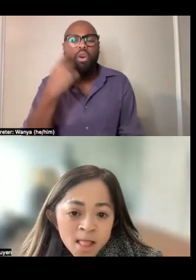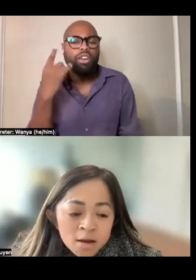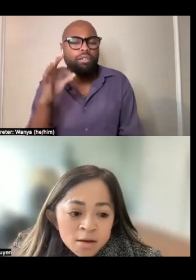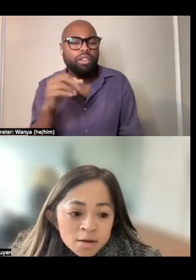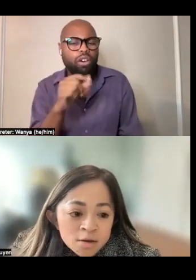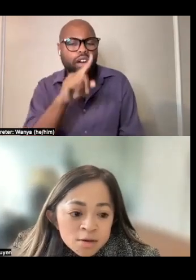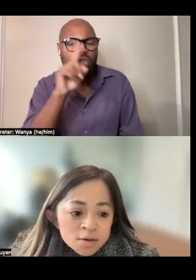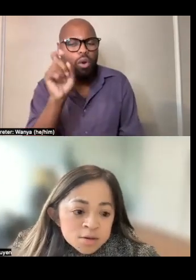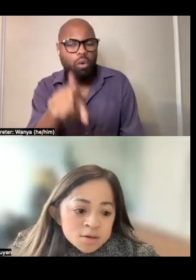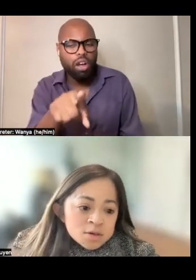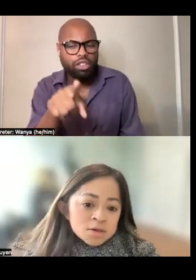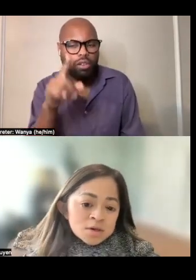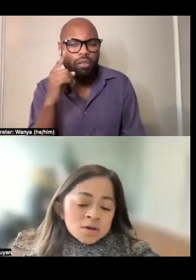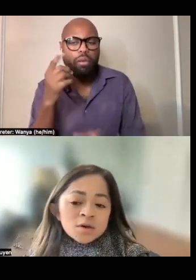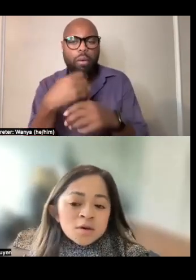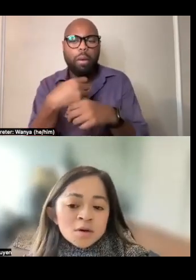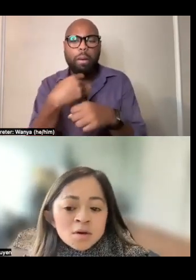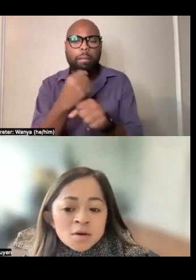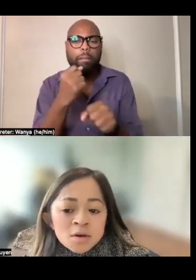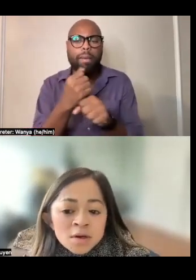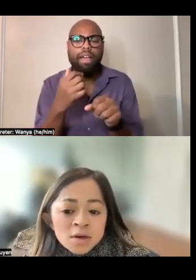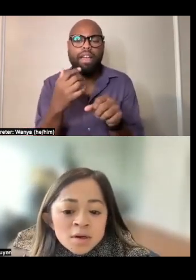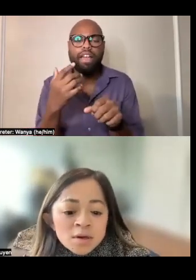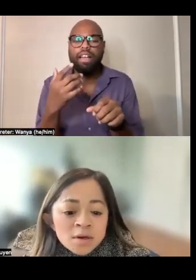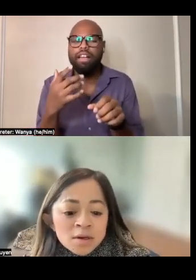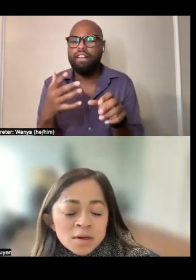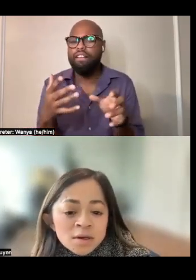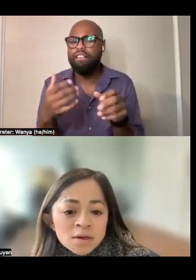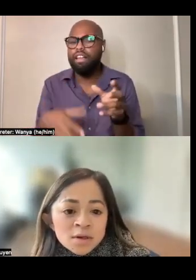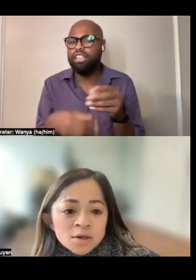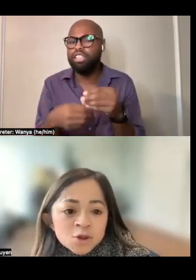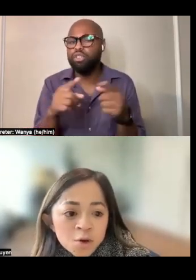a quick addition to Mike's presentation.